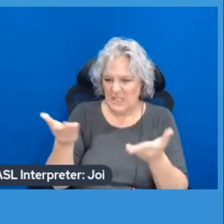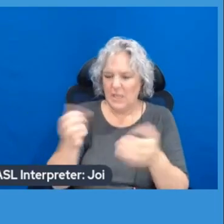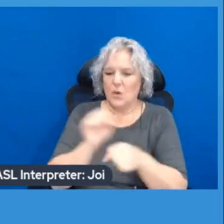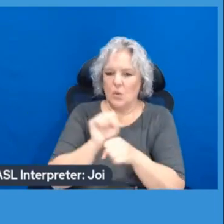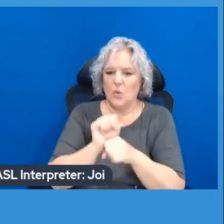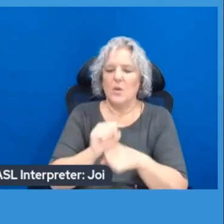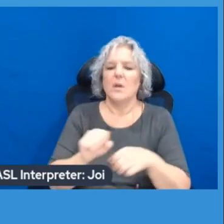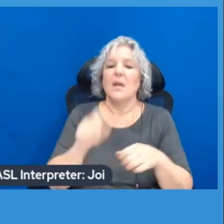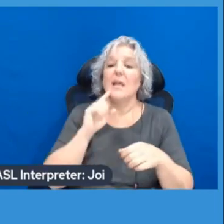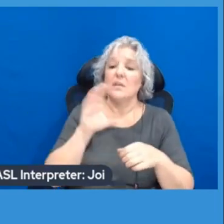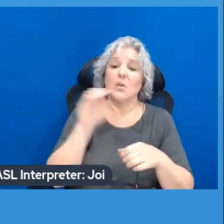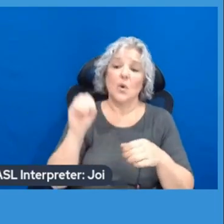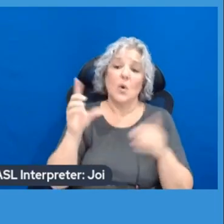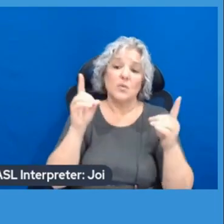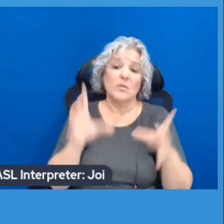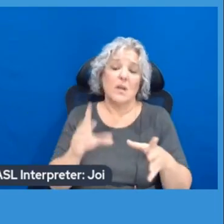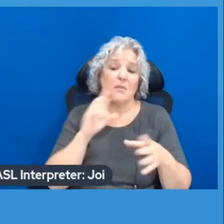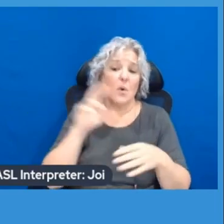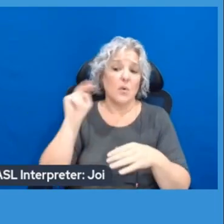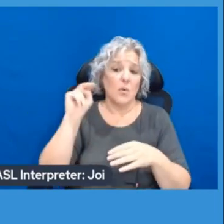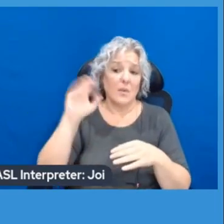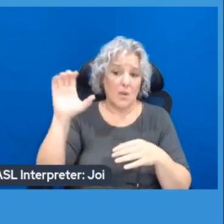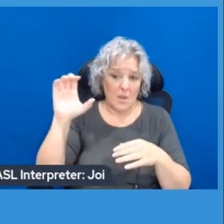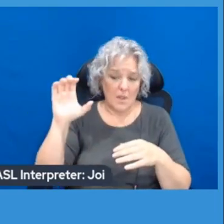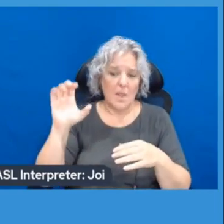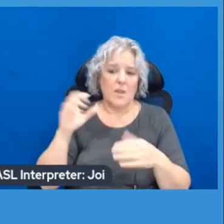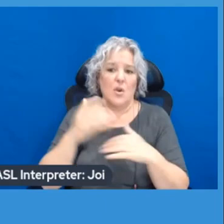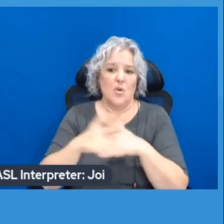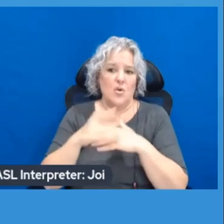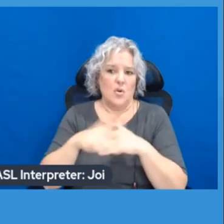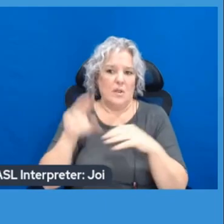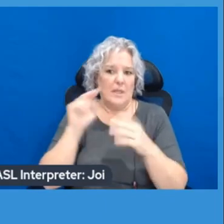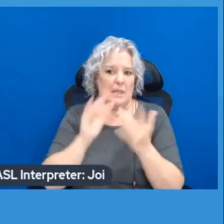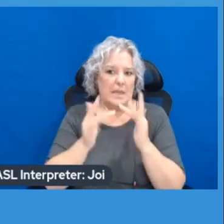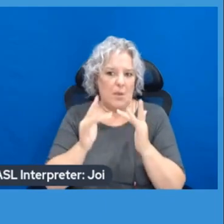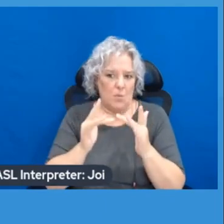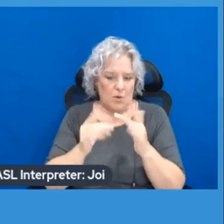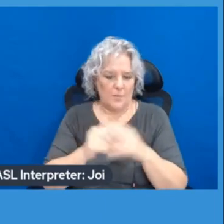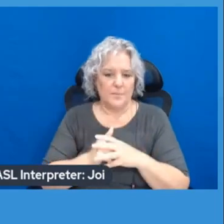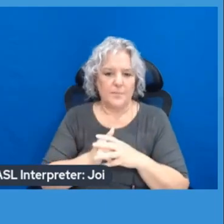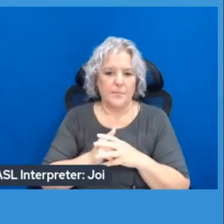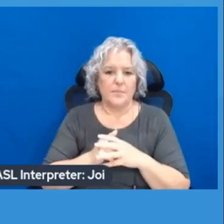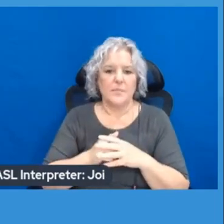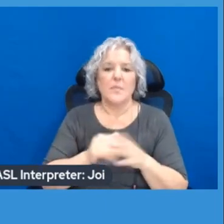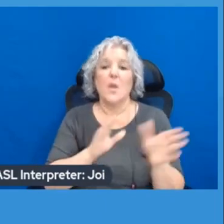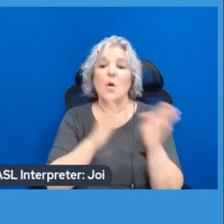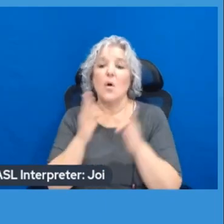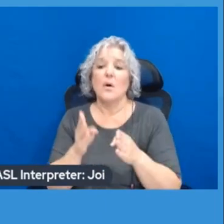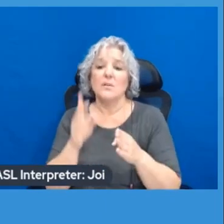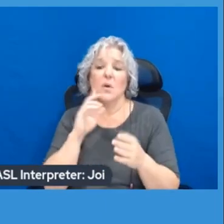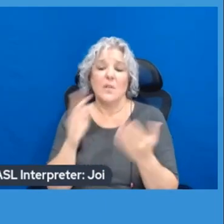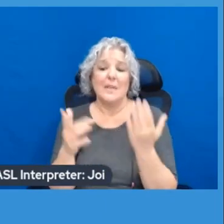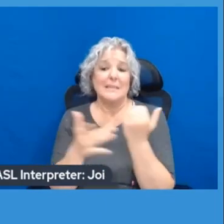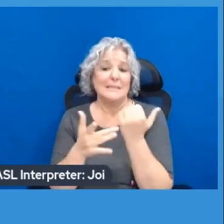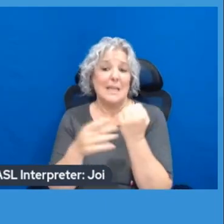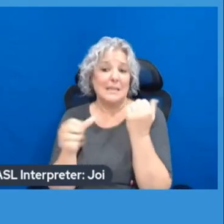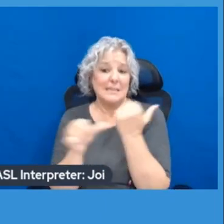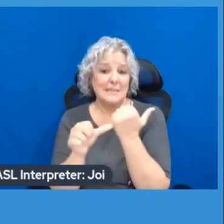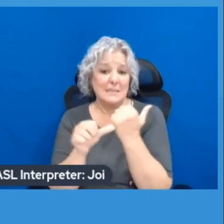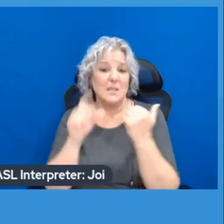of the North Carolina Early Learning Network Project. She's also a technical assistance specialist for ECTA Center.